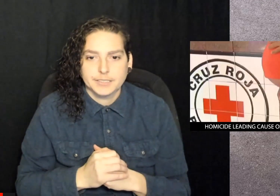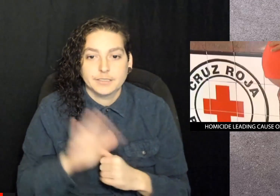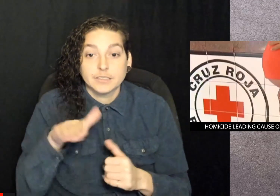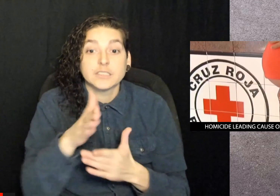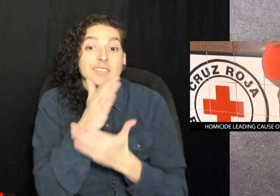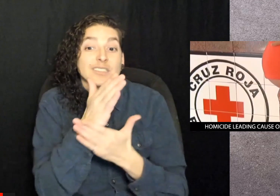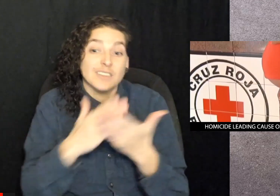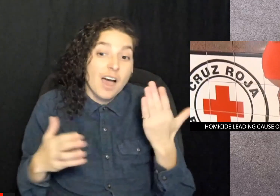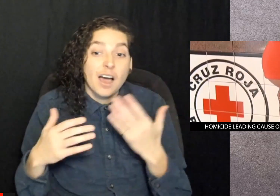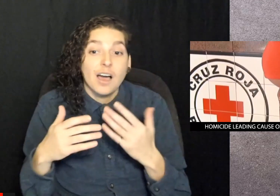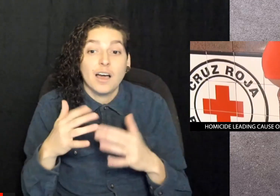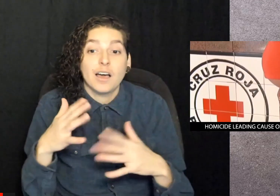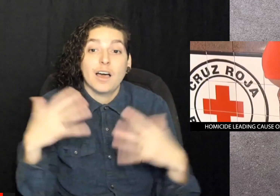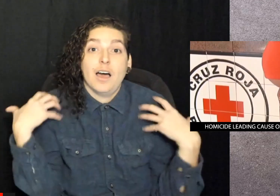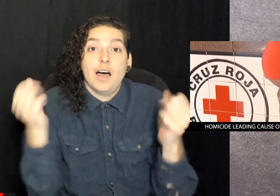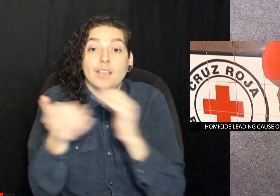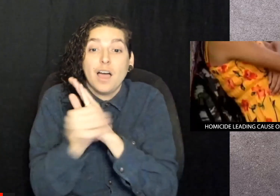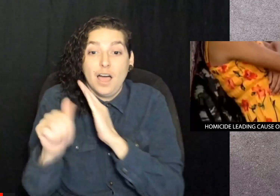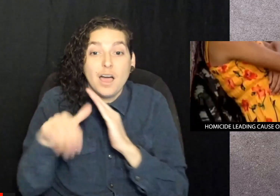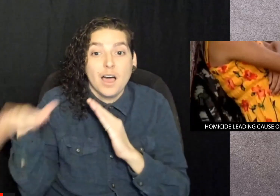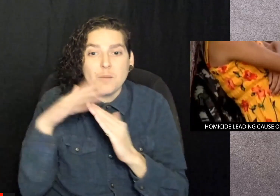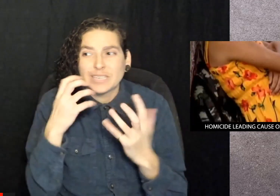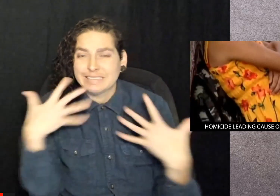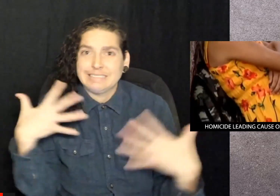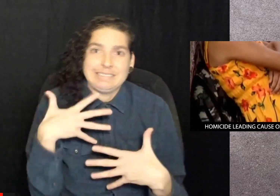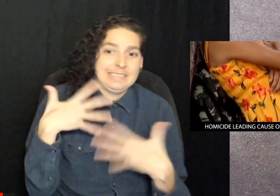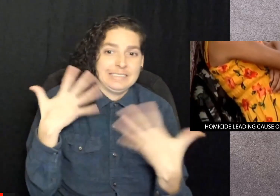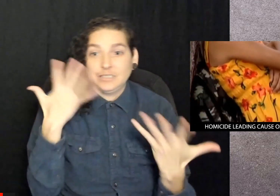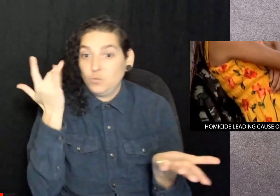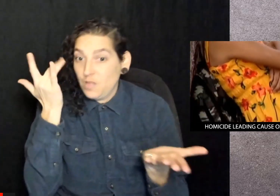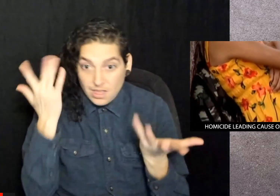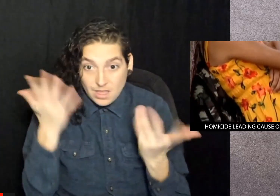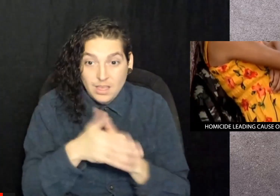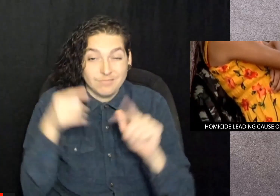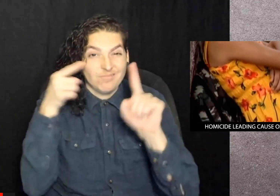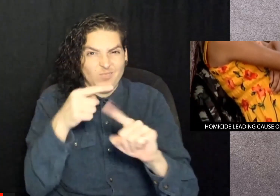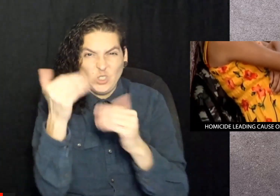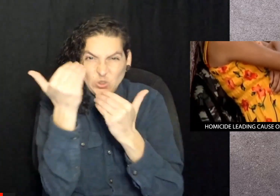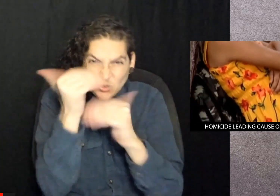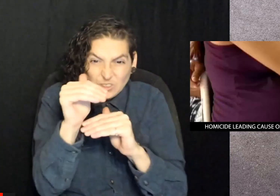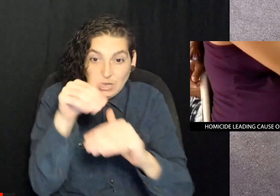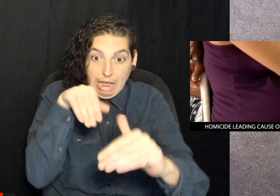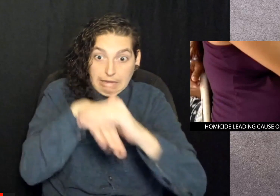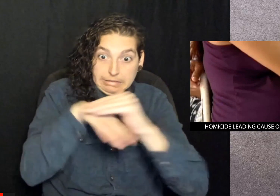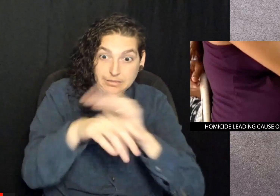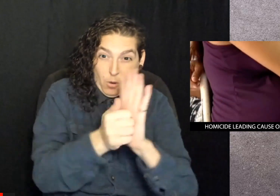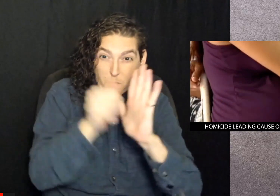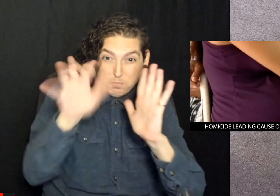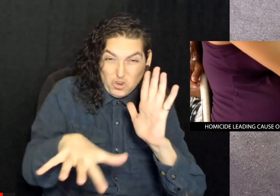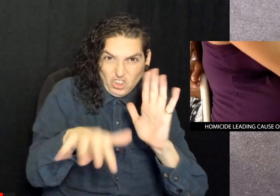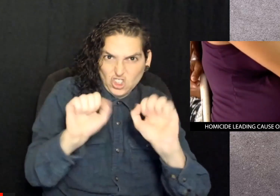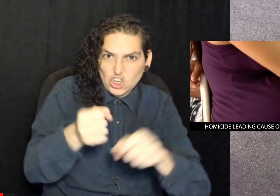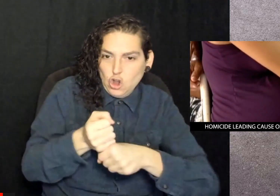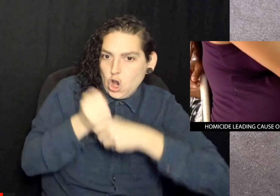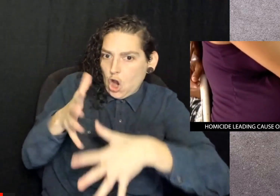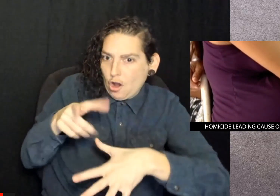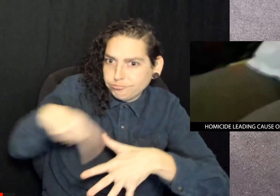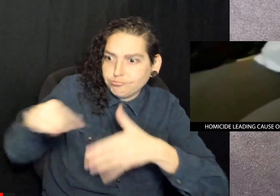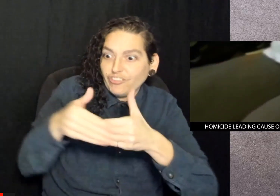health experts fear that restricting access to abortions could further endanger vulnerable women